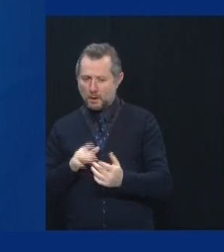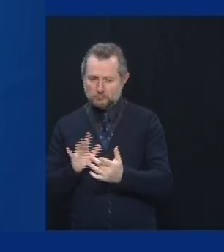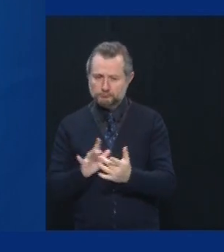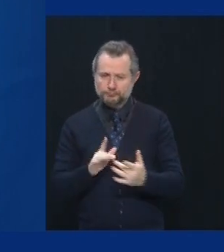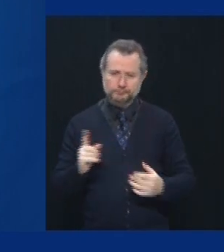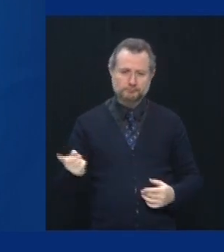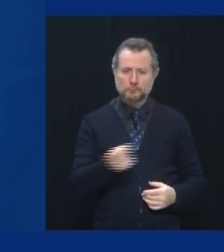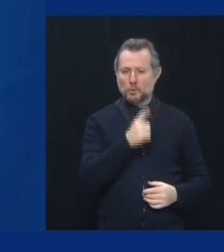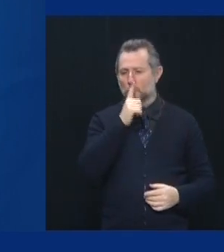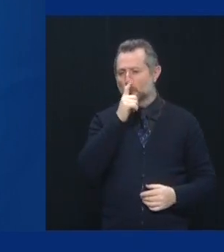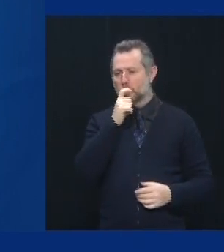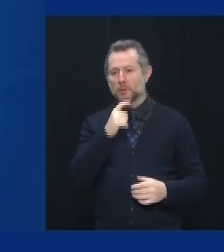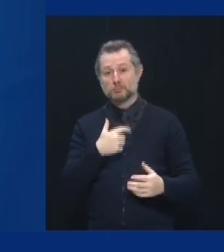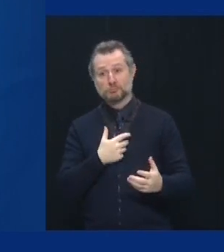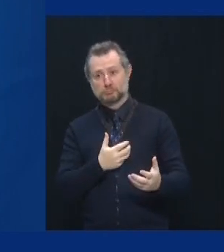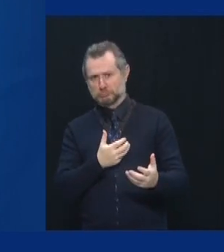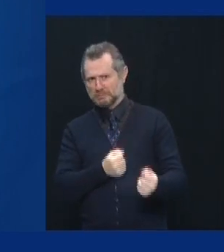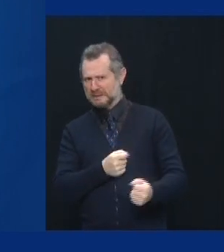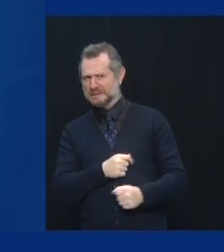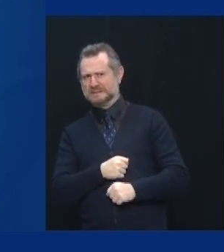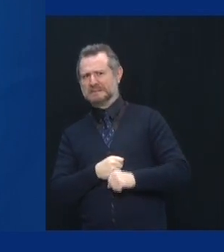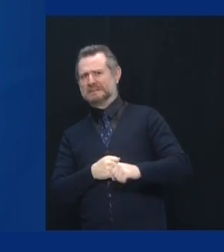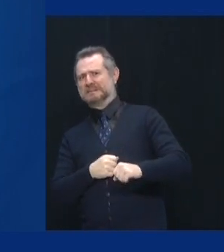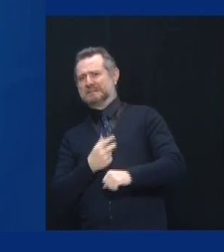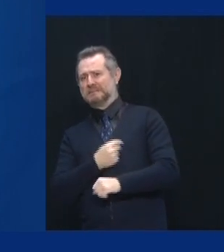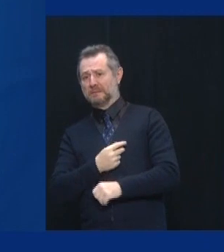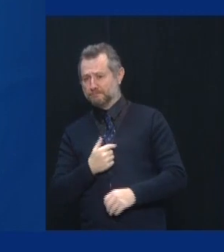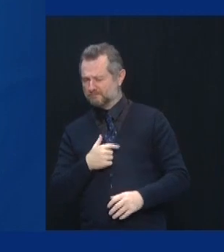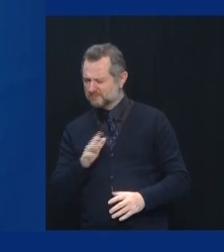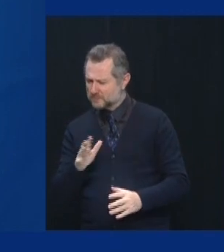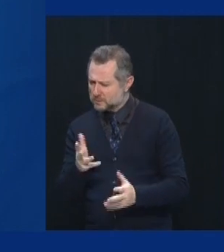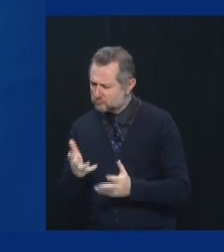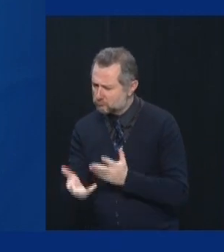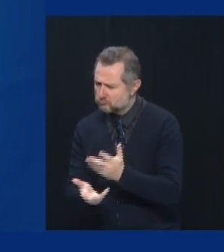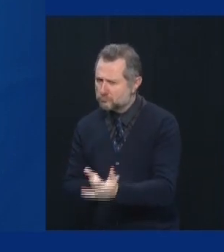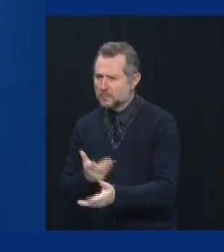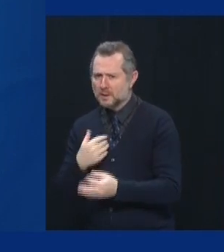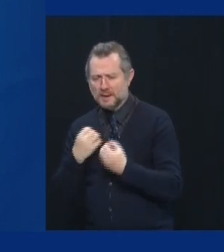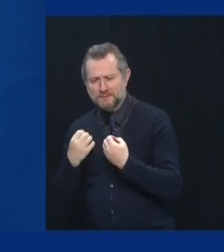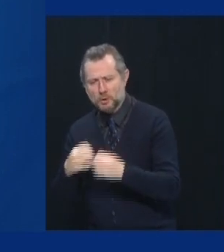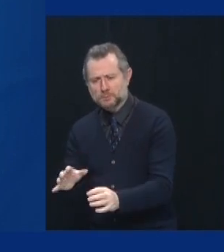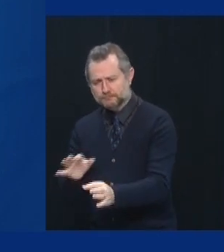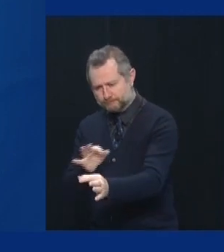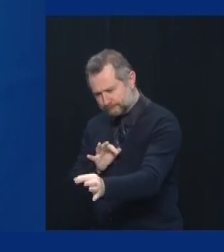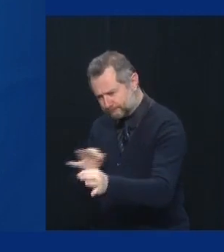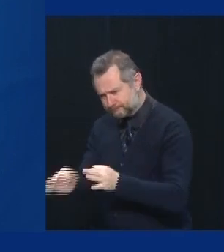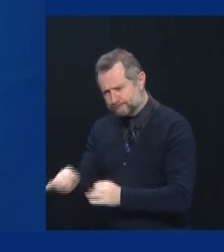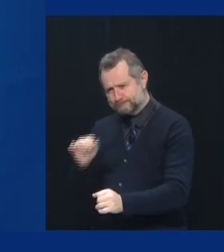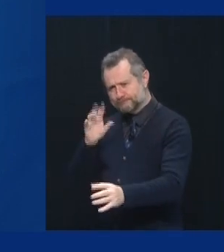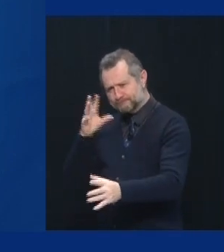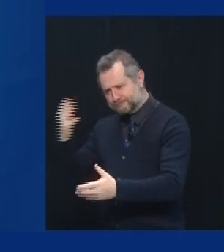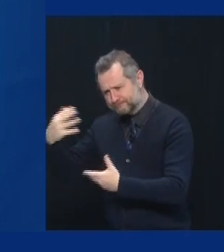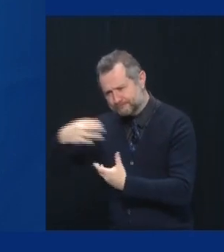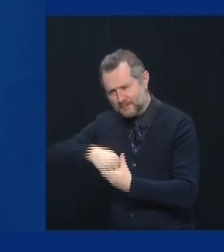TO MAKE SURE SOCIAL EQUITY IS BEING PERFORMED, AND WE'RE